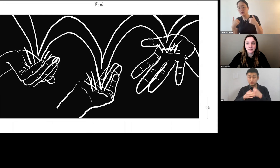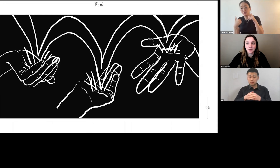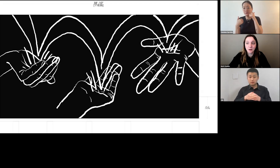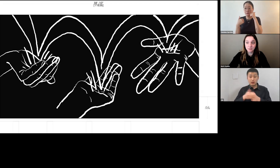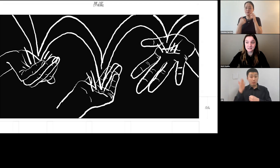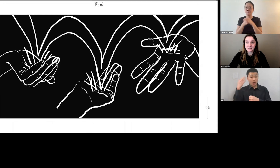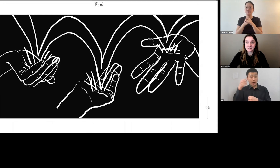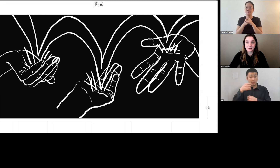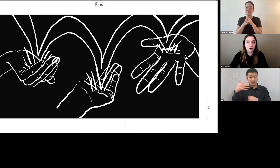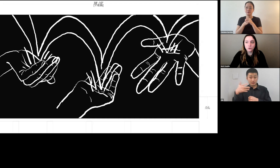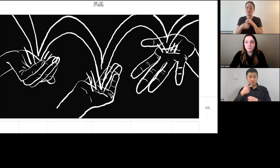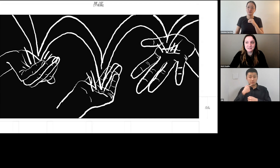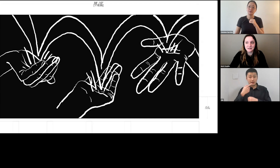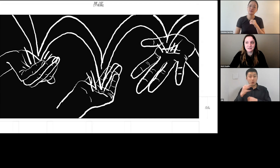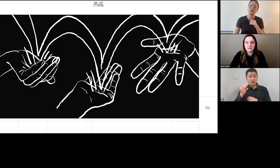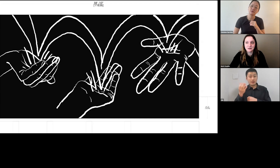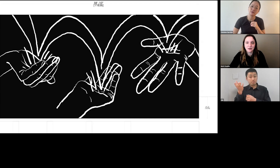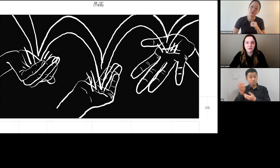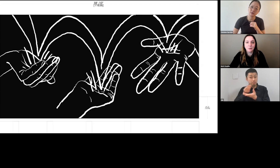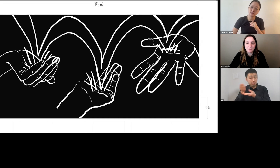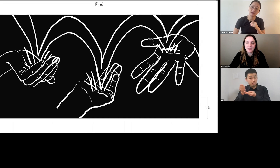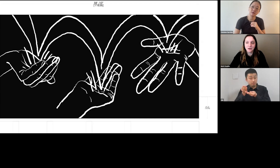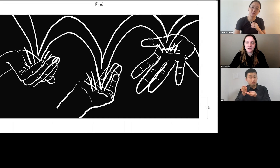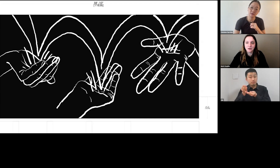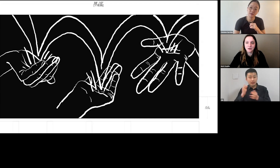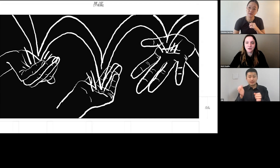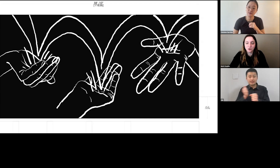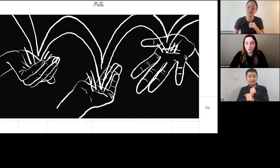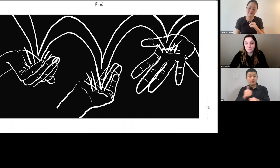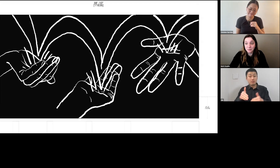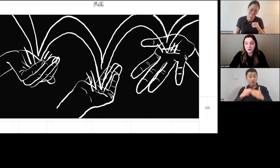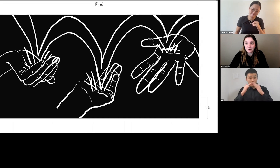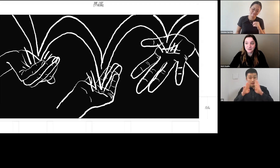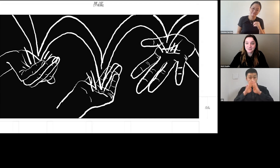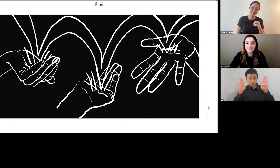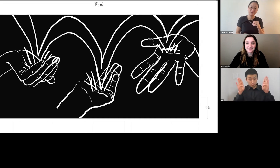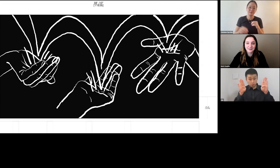a business, a new business that would make your life better.